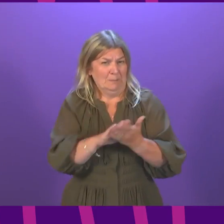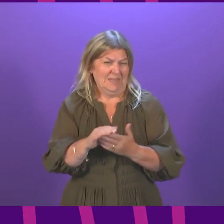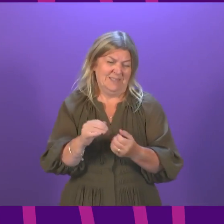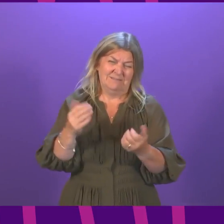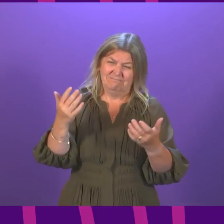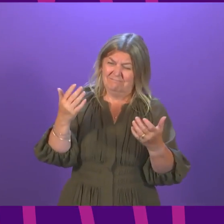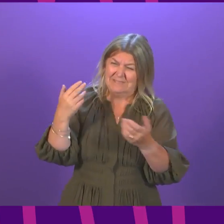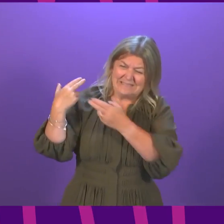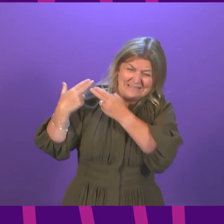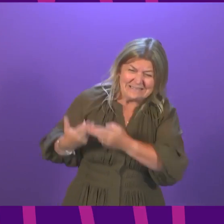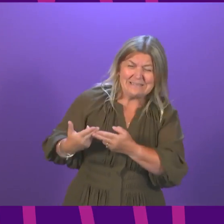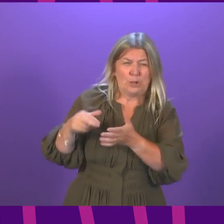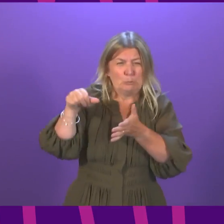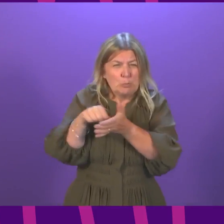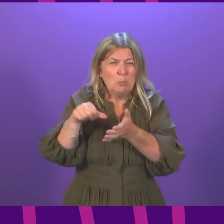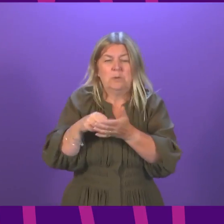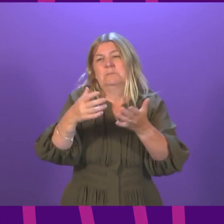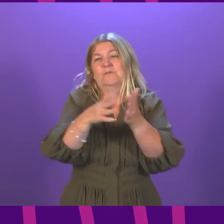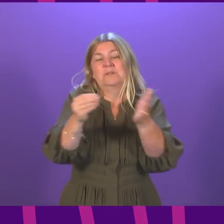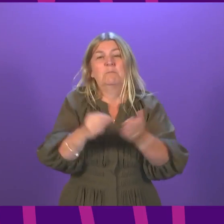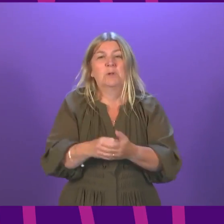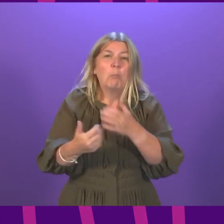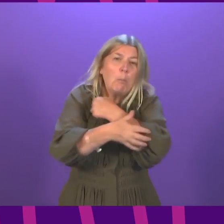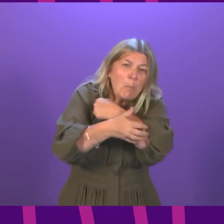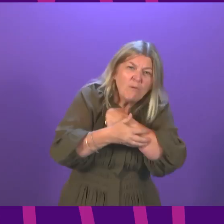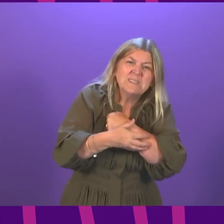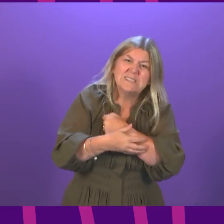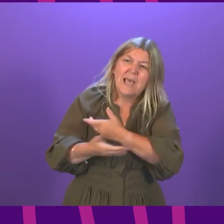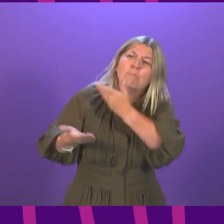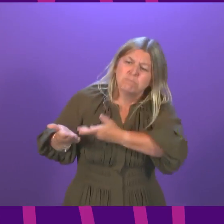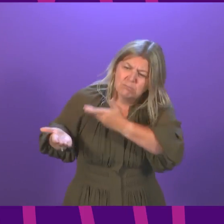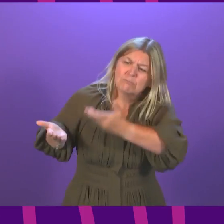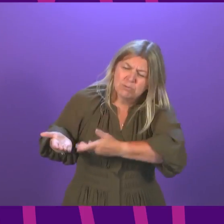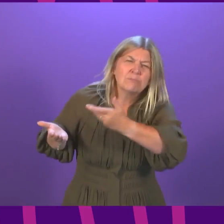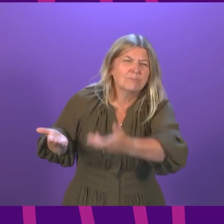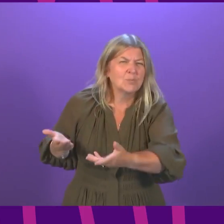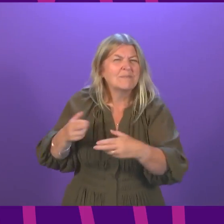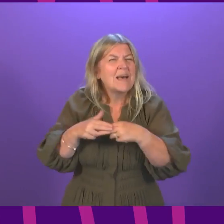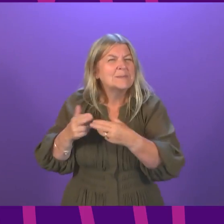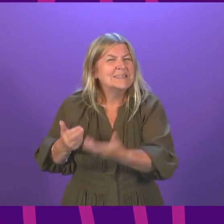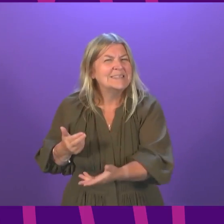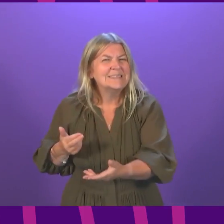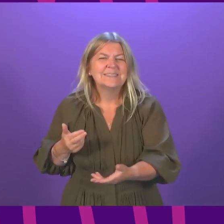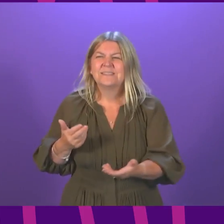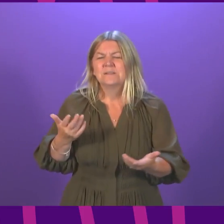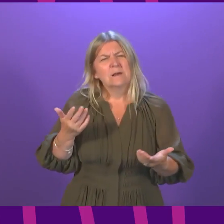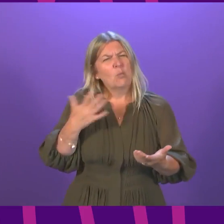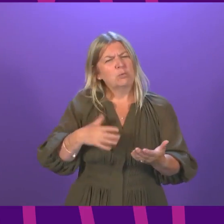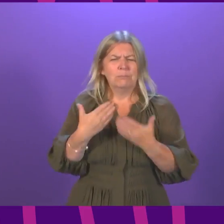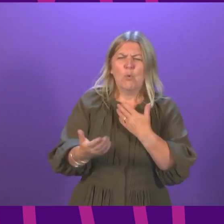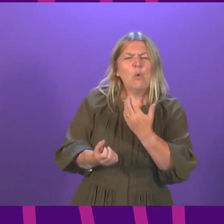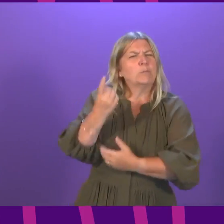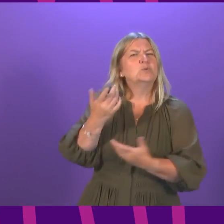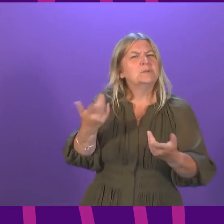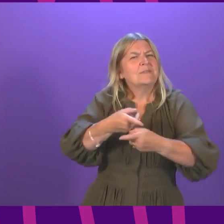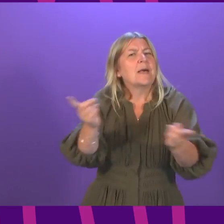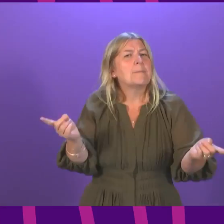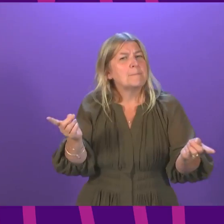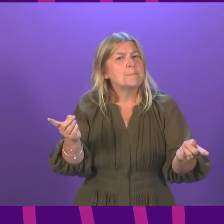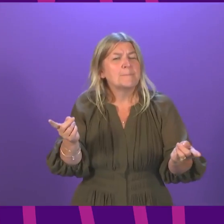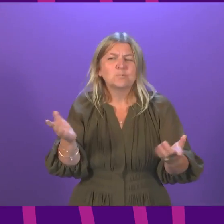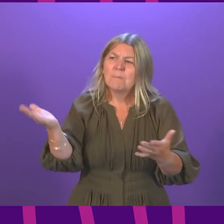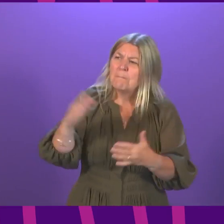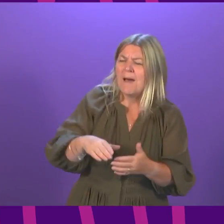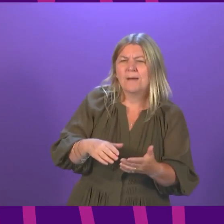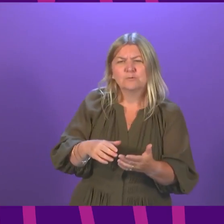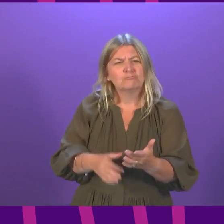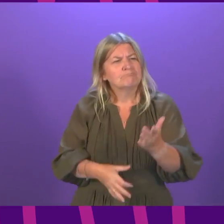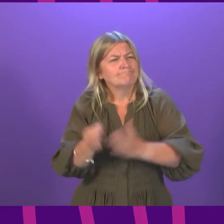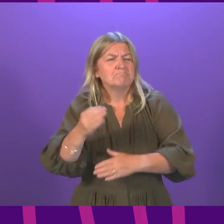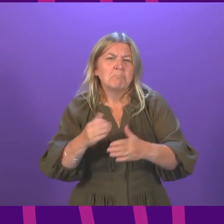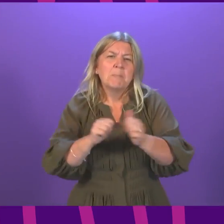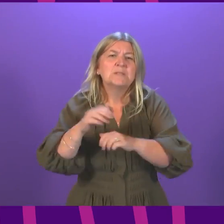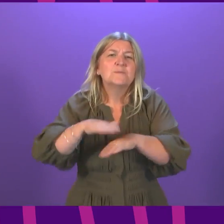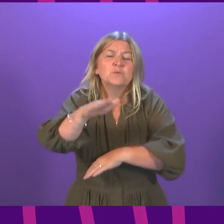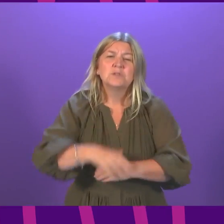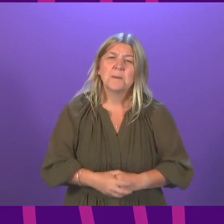poverty, improve life chances and help families and parents on the road to recovery.